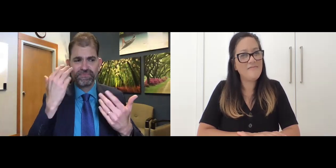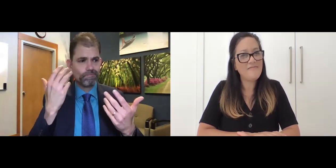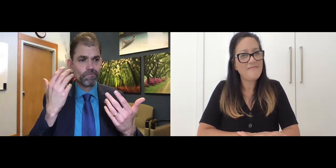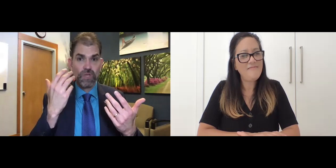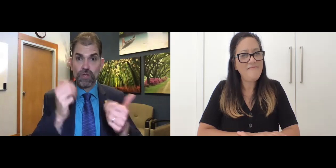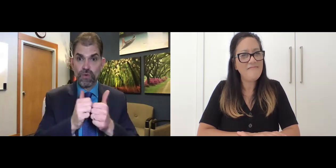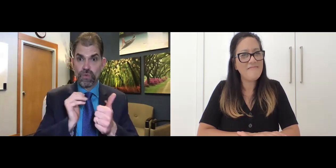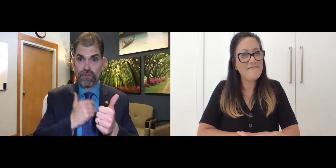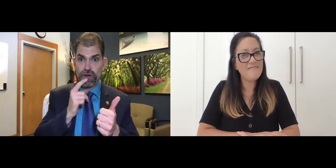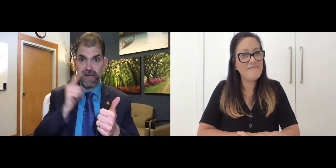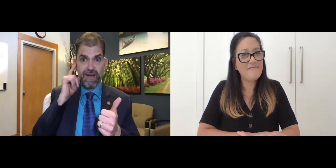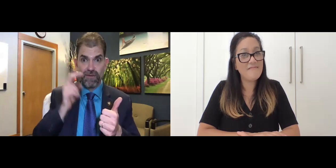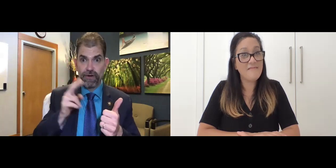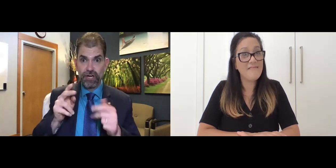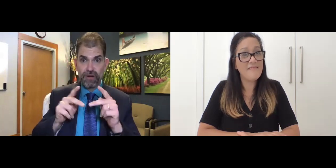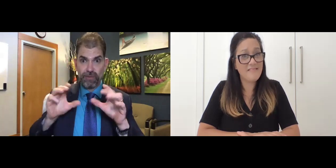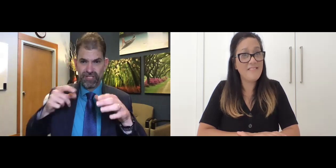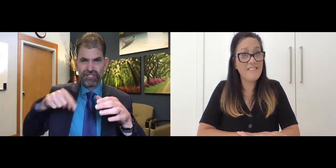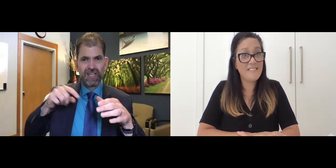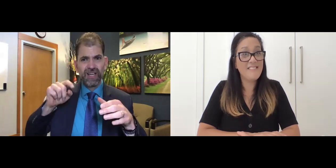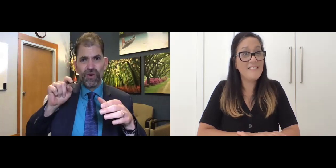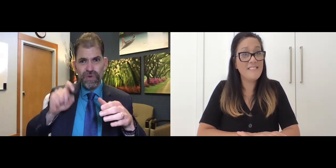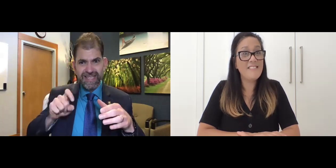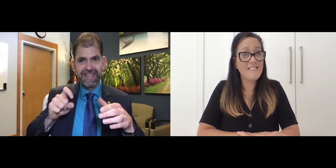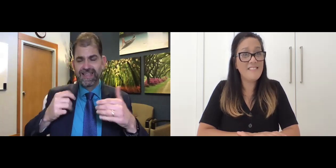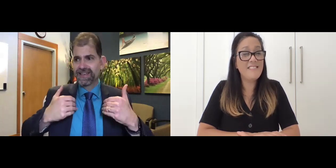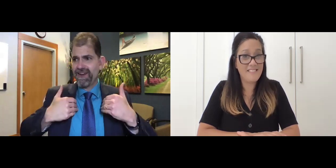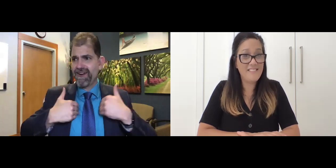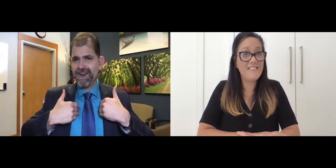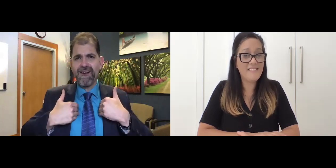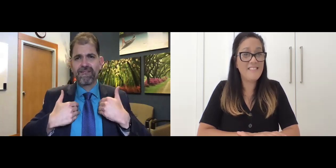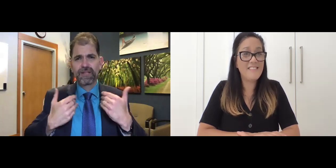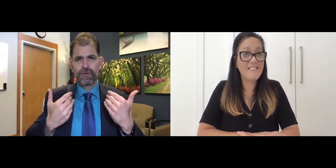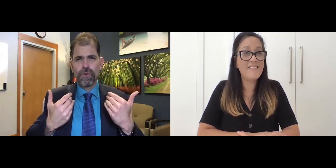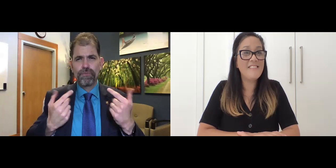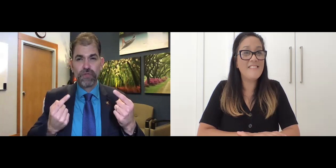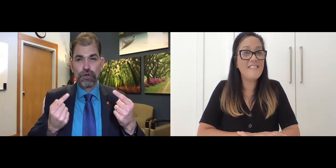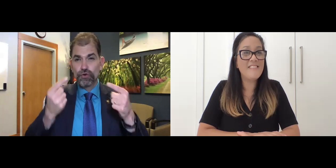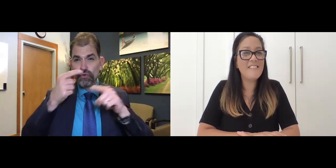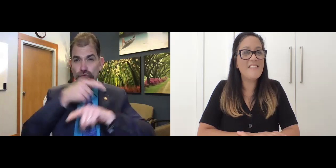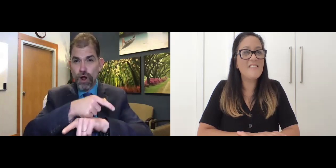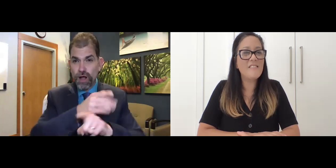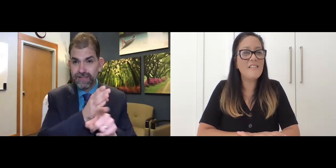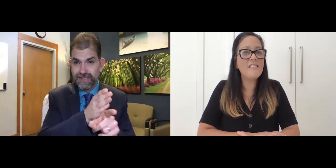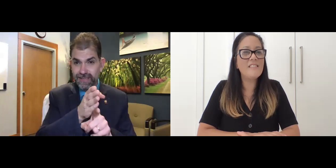all sorts of things. If you're deaf or hard of hearing